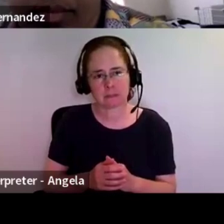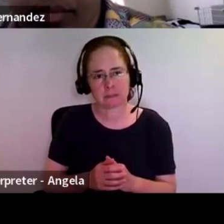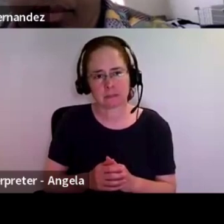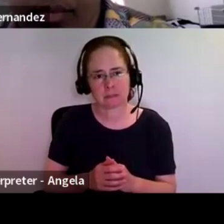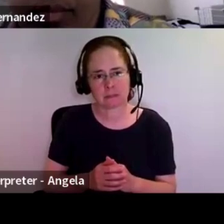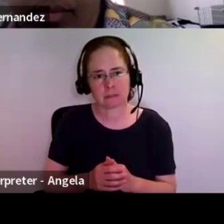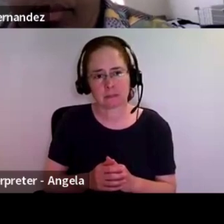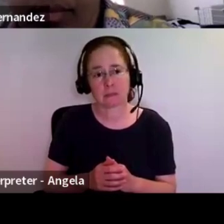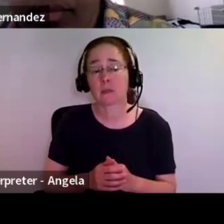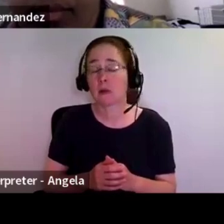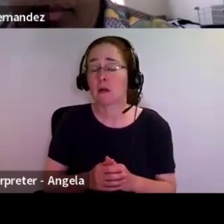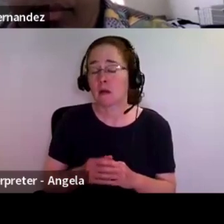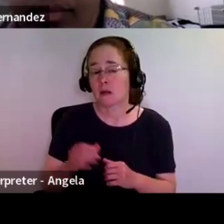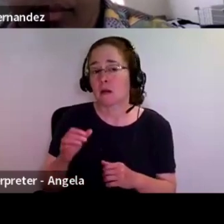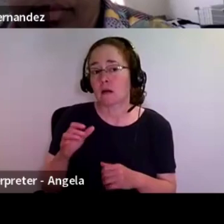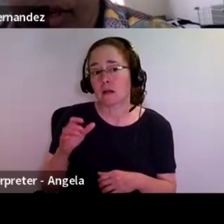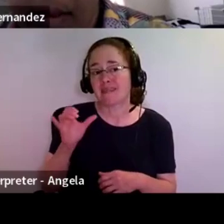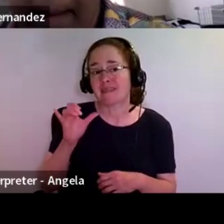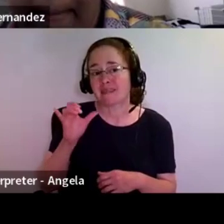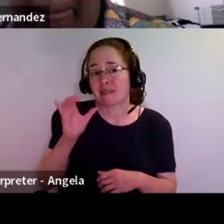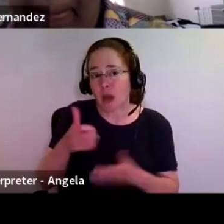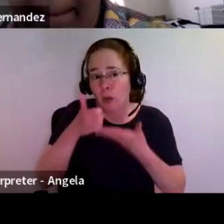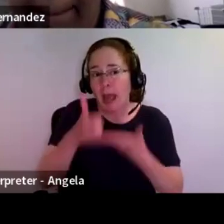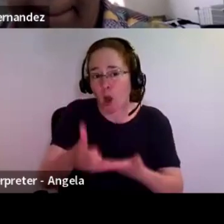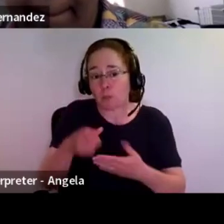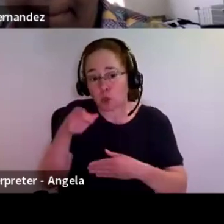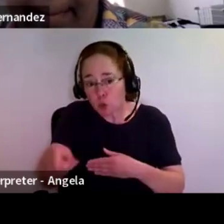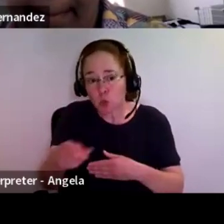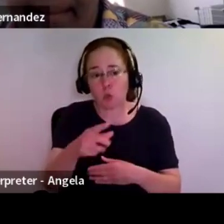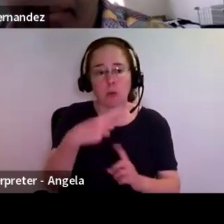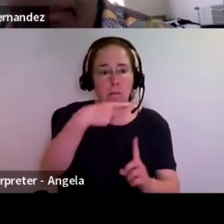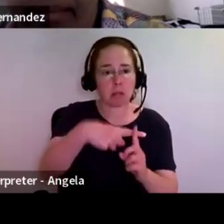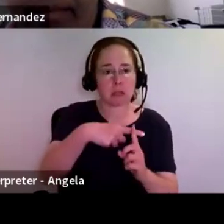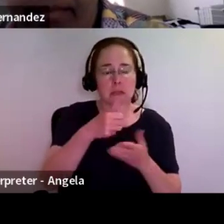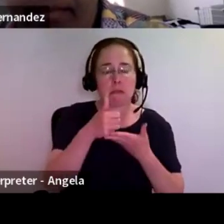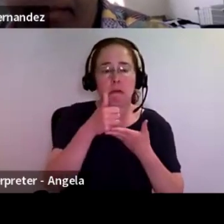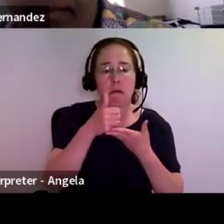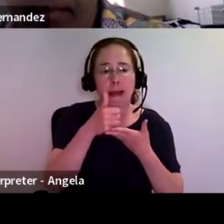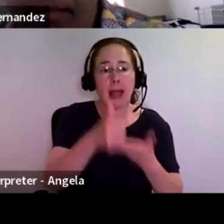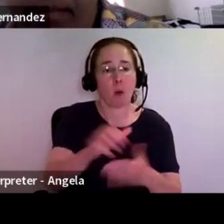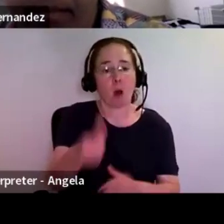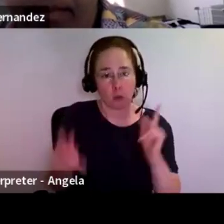help you, and it will help other people.